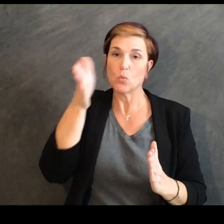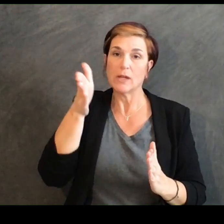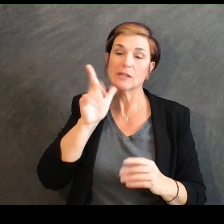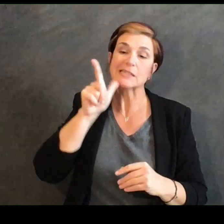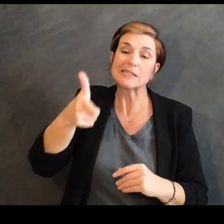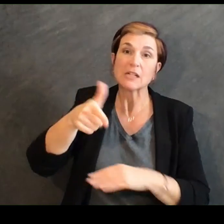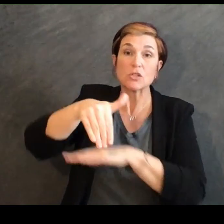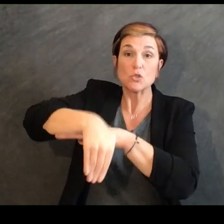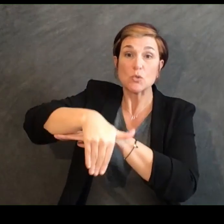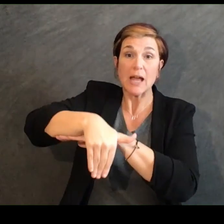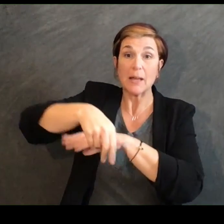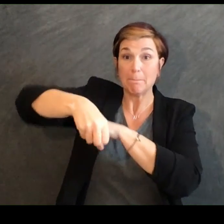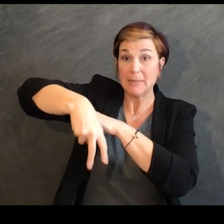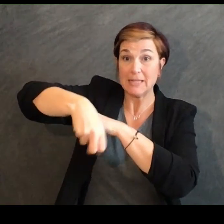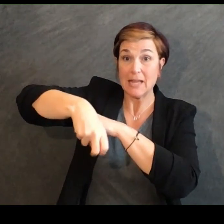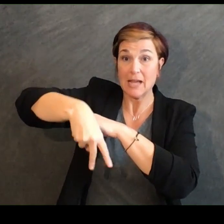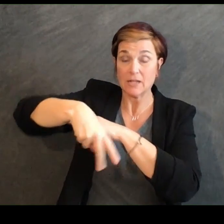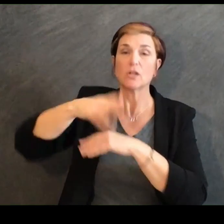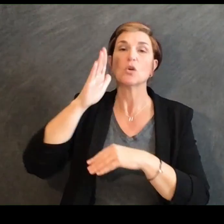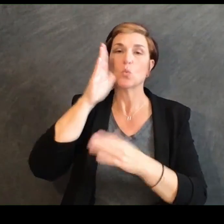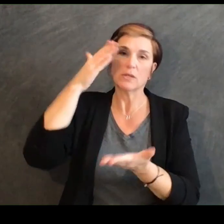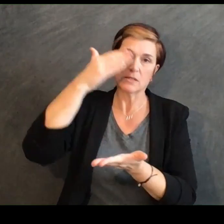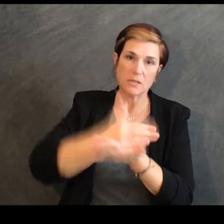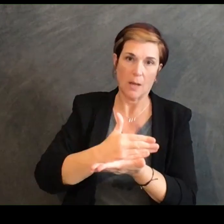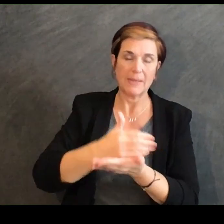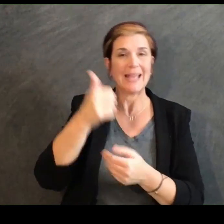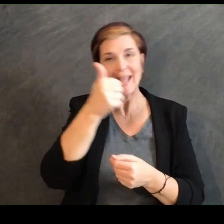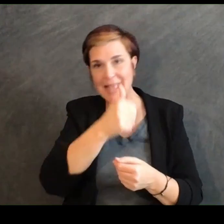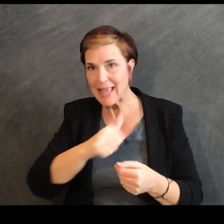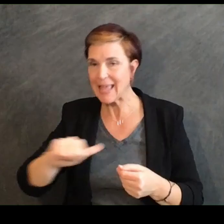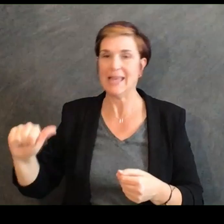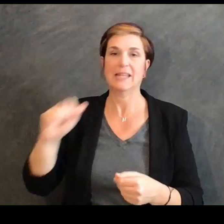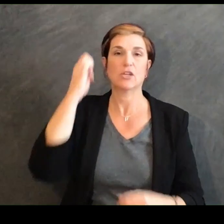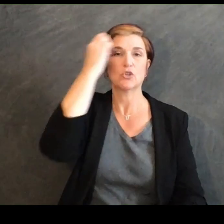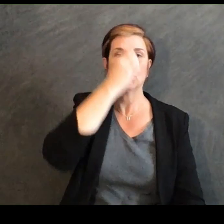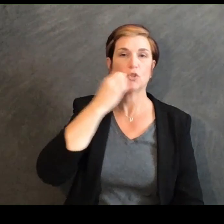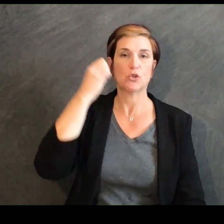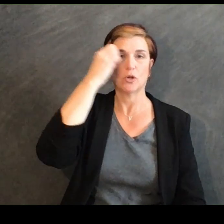suspend all travel from Europe and Americans that were returning will be